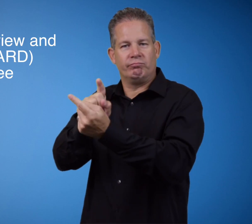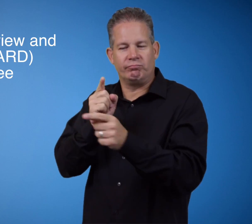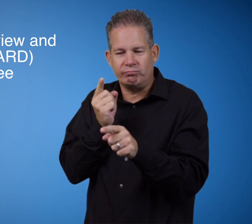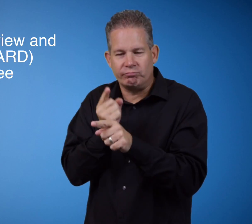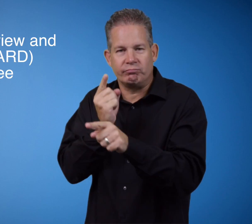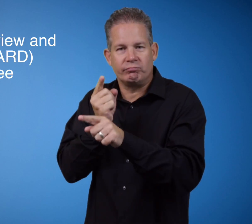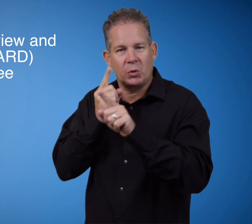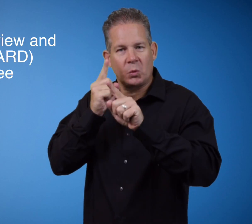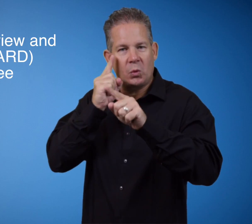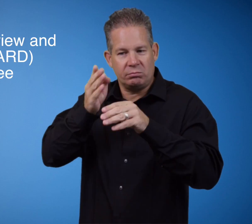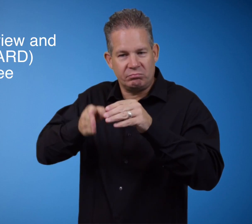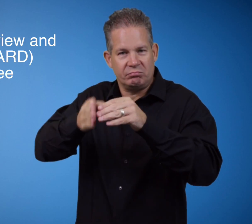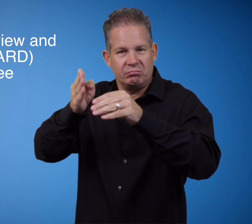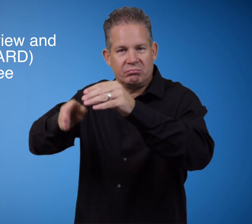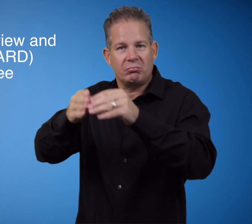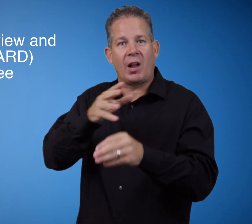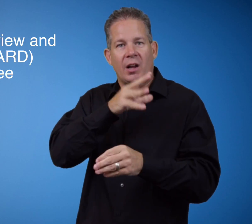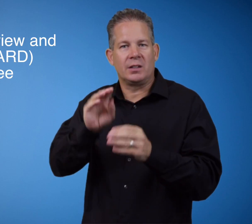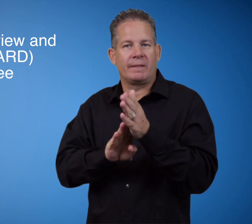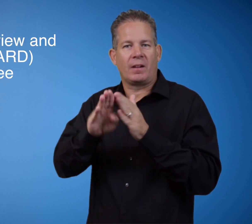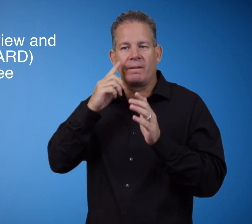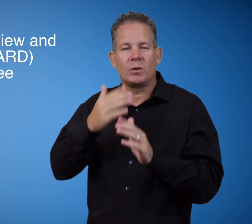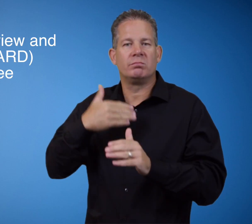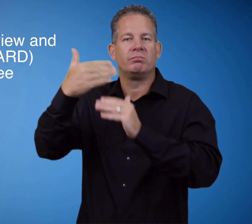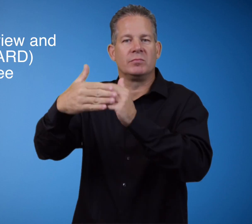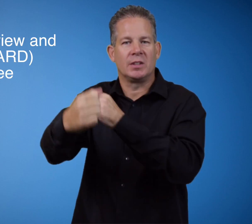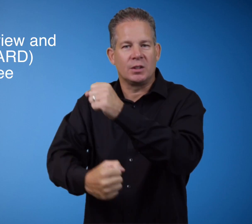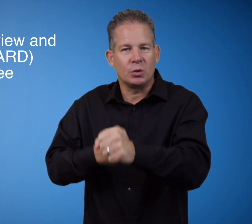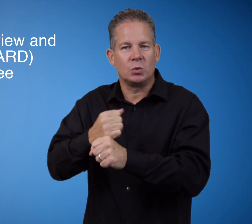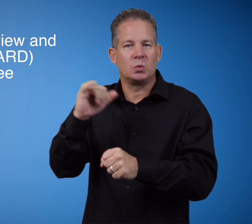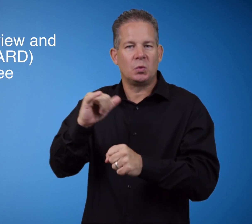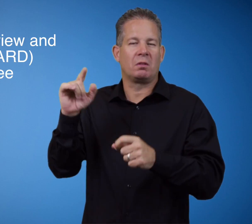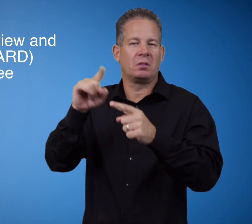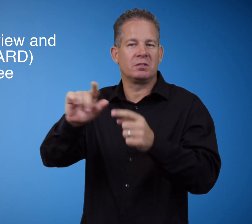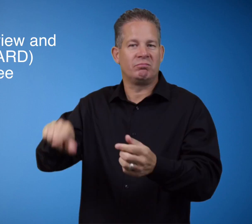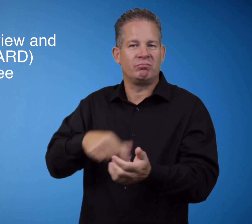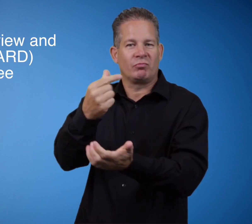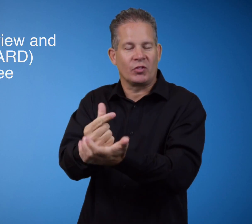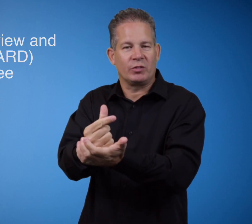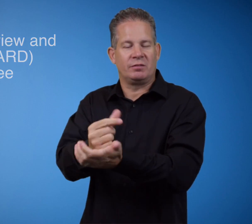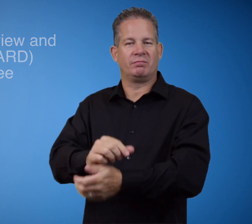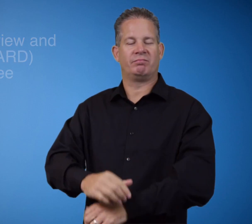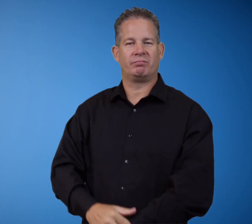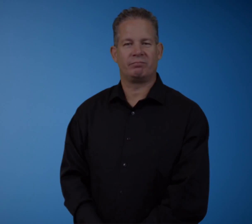that they are meeting the appropriate goals, as well as developing goals for the following year until the student graduates.